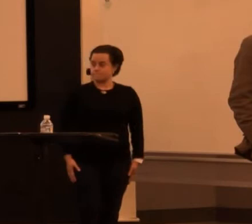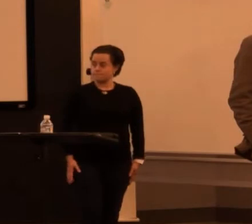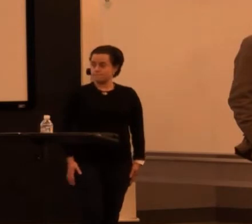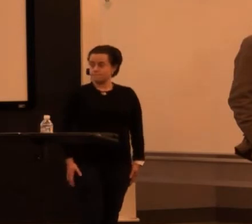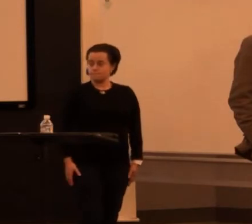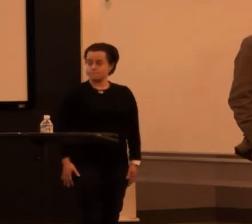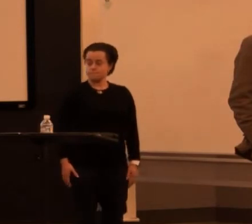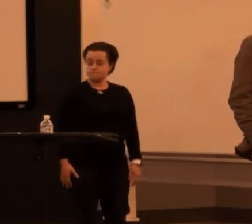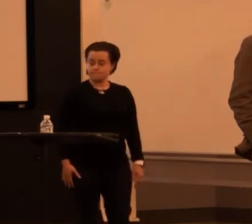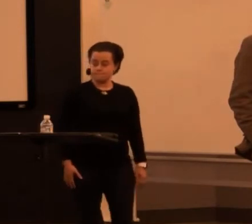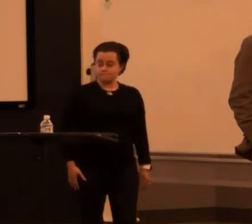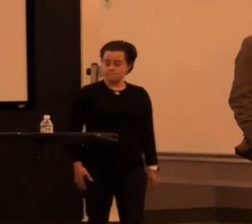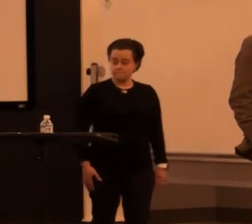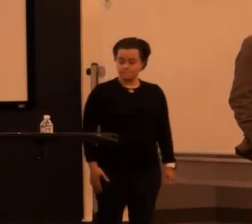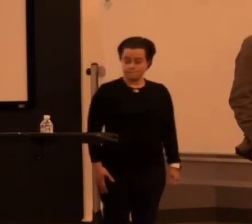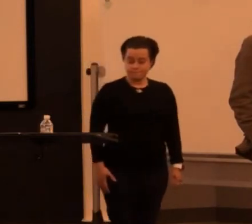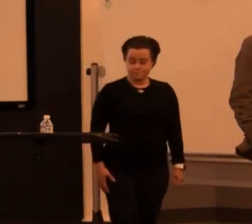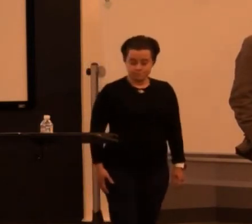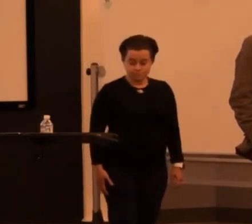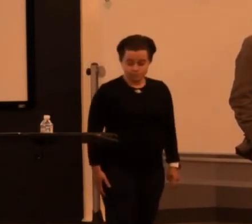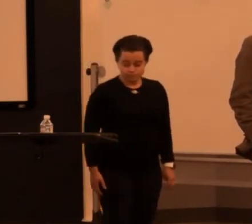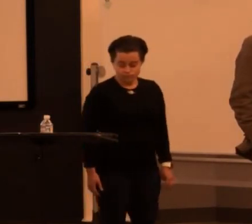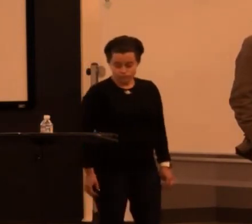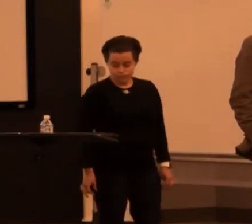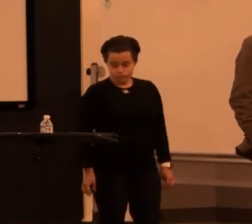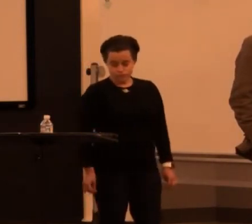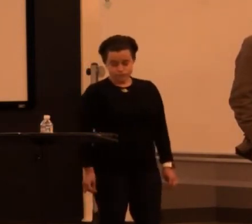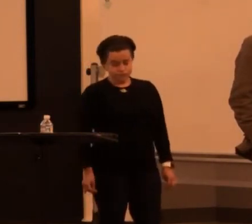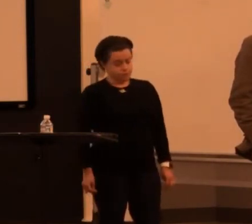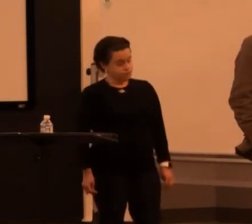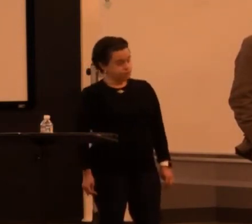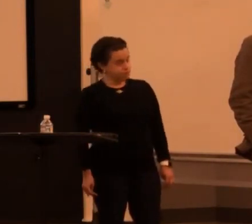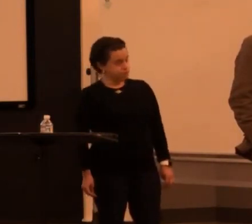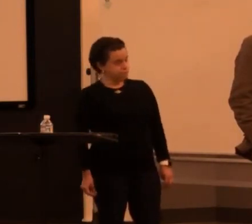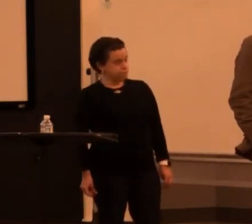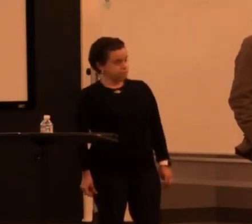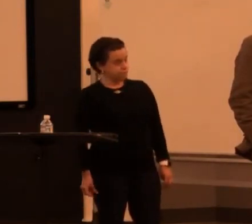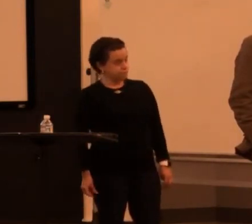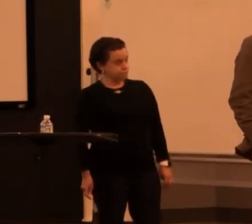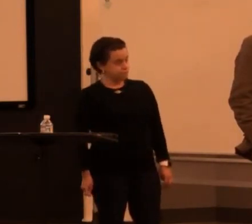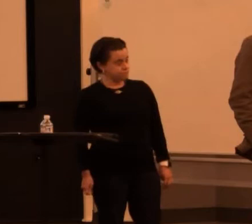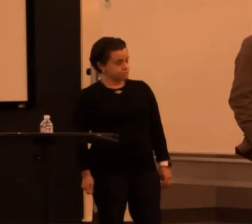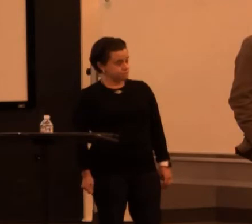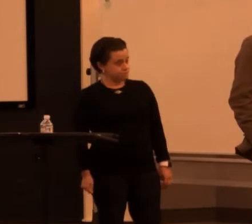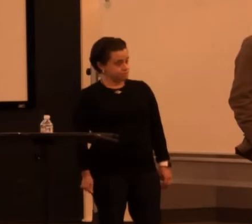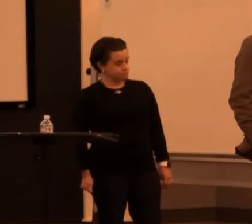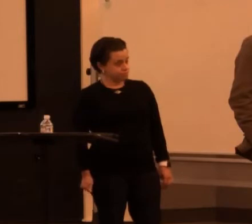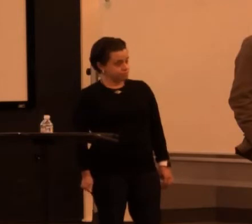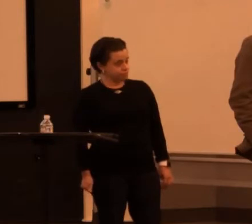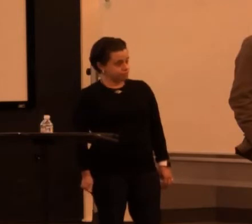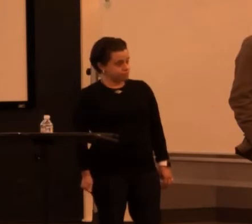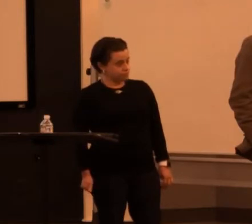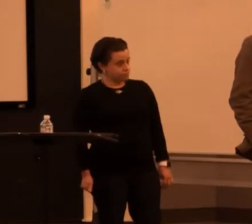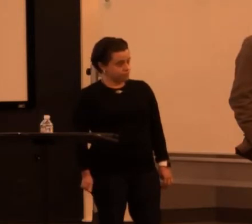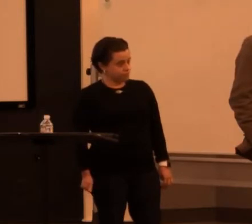We have many articles and publications and now we're starting to see something very similar